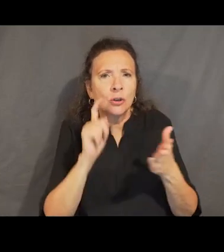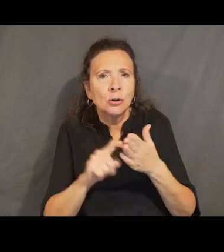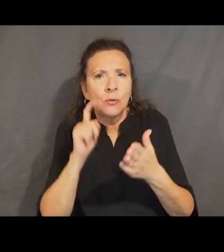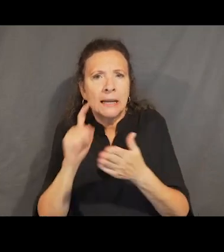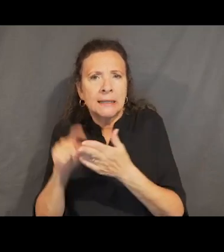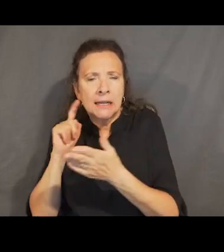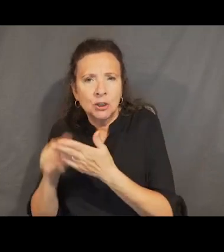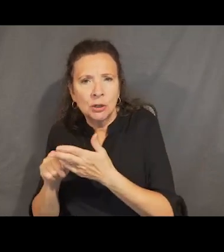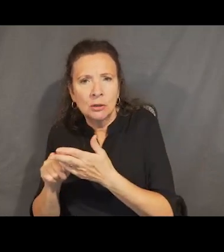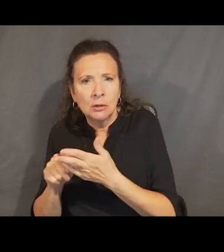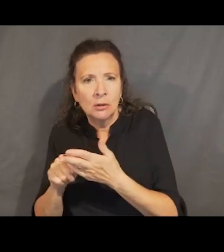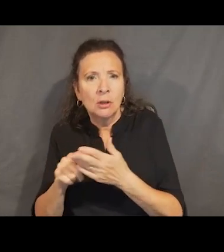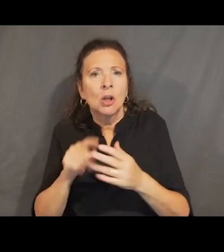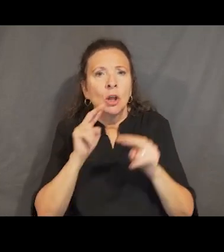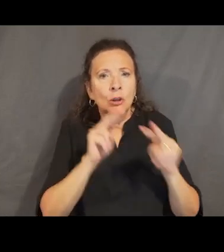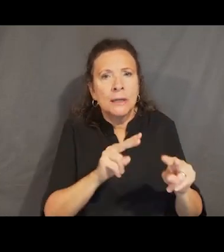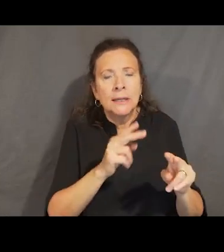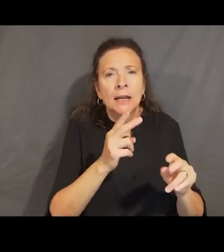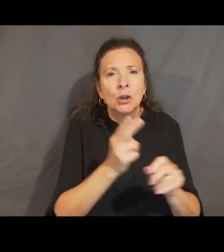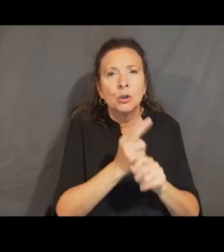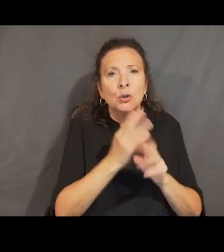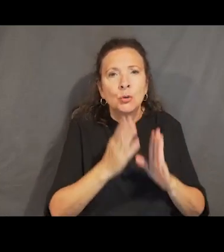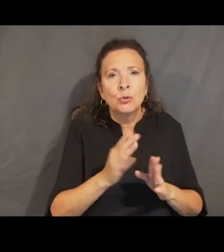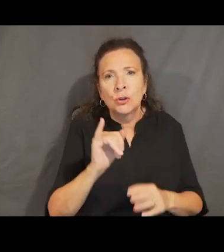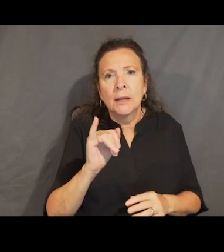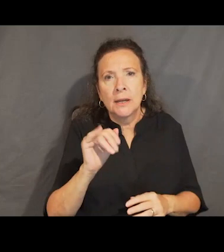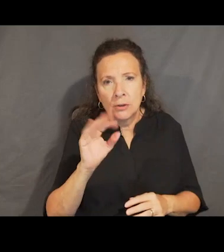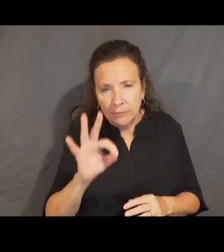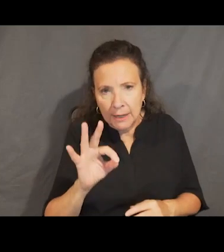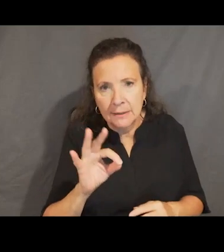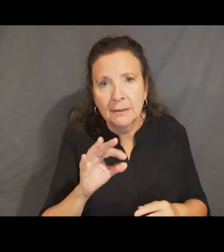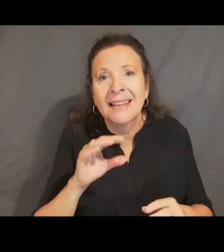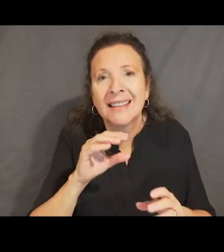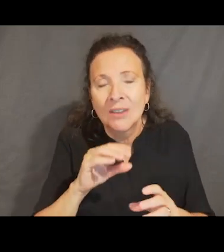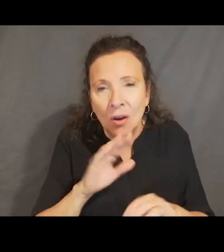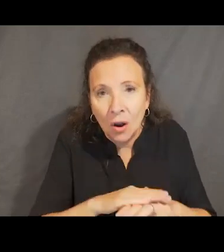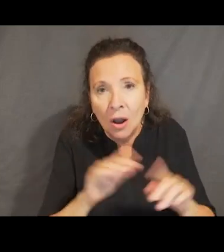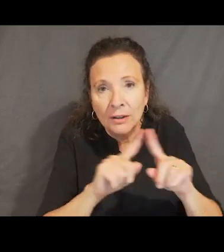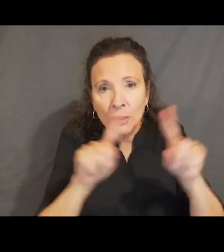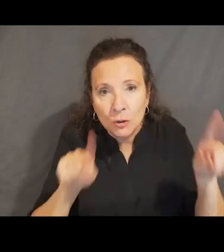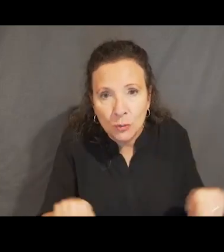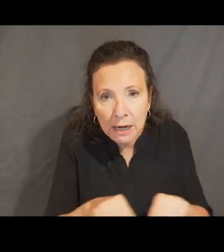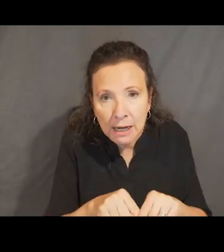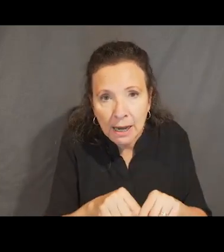is rendered on the screen and having a computer look at both the code and the picture and go,